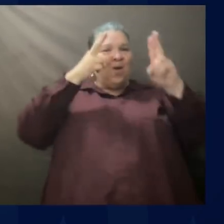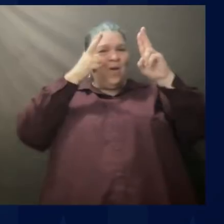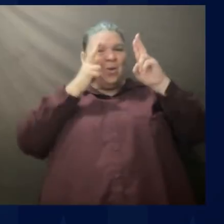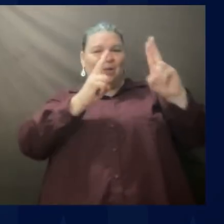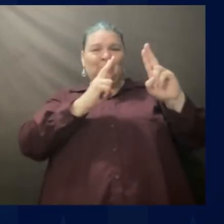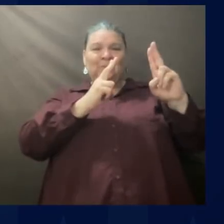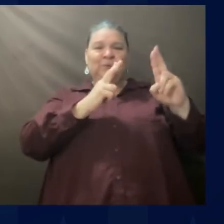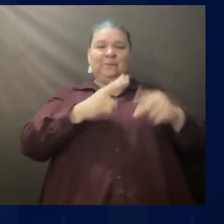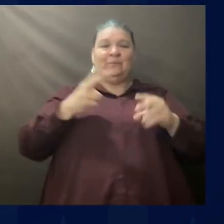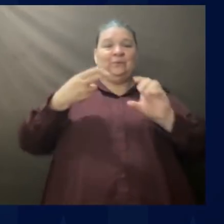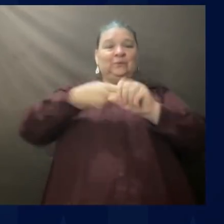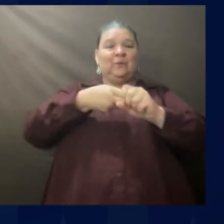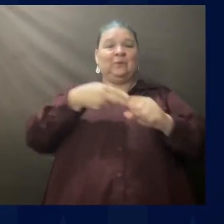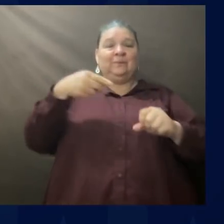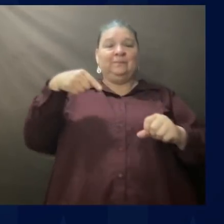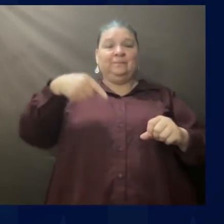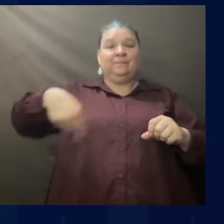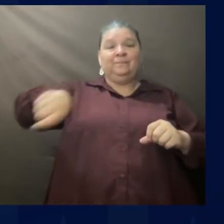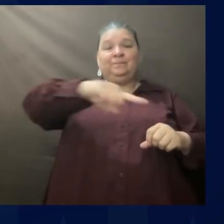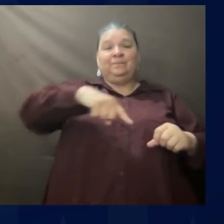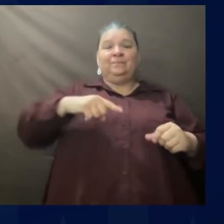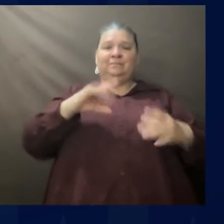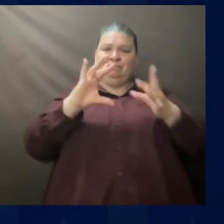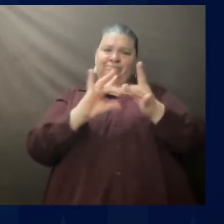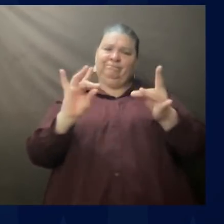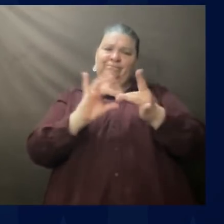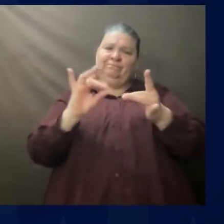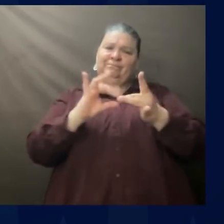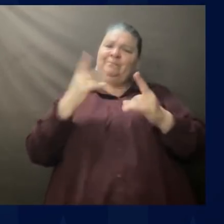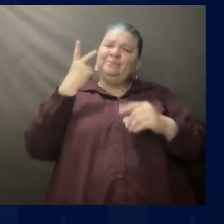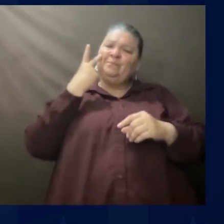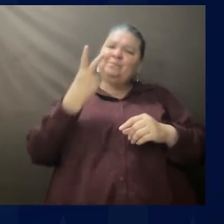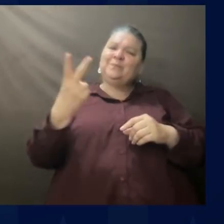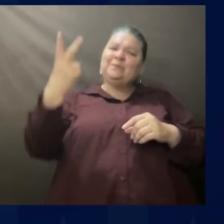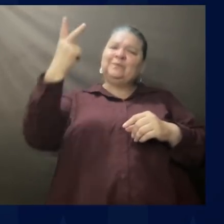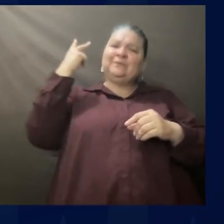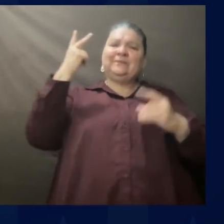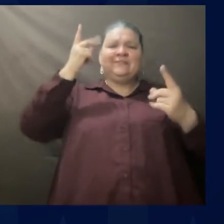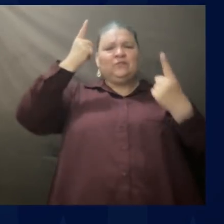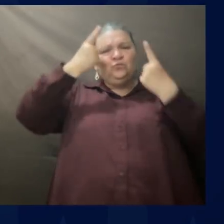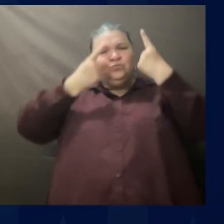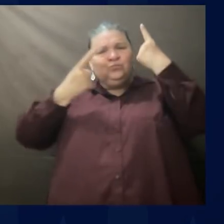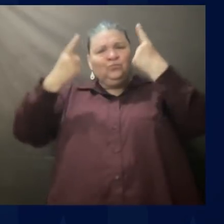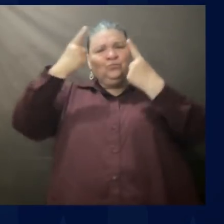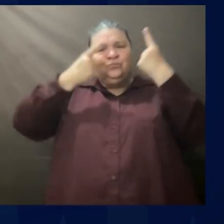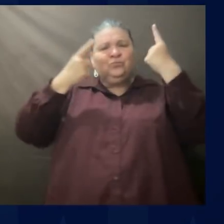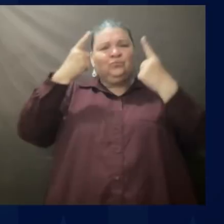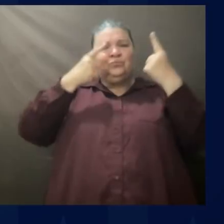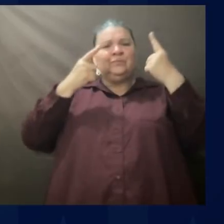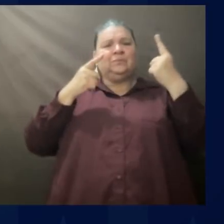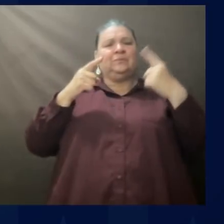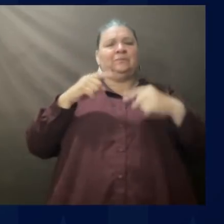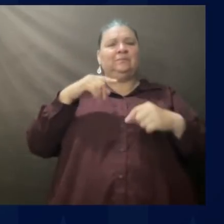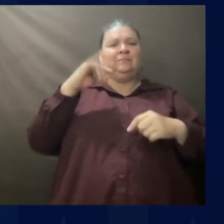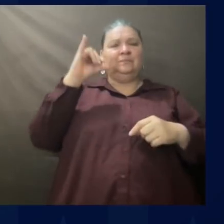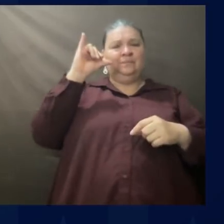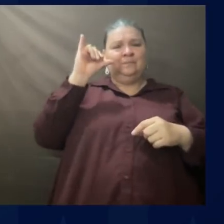and reflection on the 154th observance of Memorial Day for the over 1 million Americans